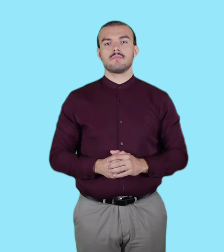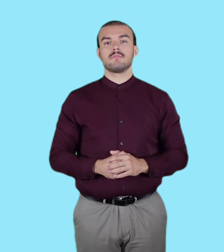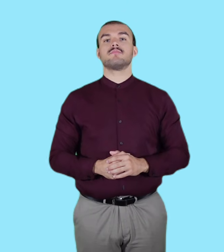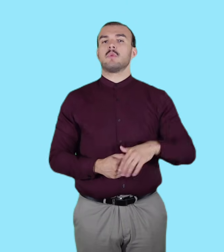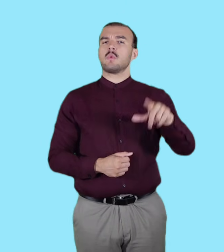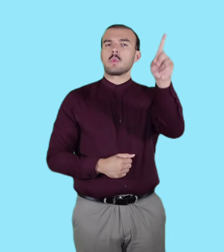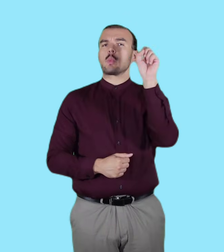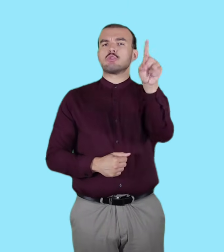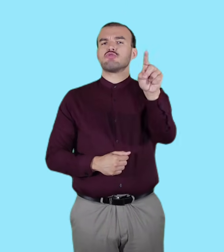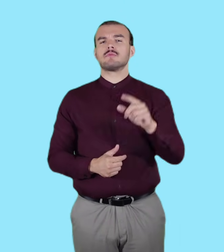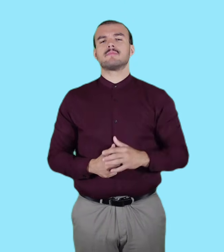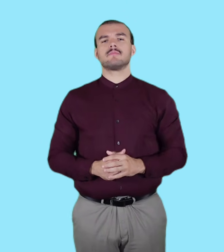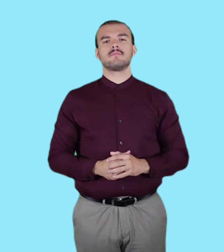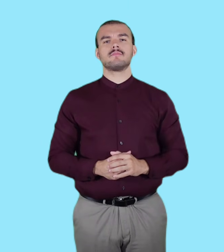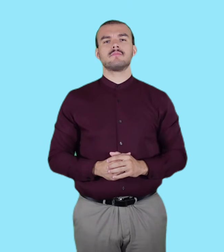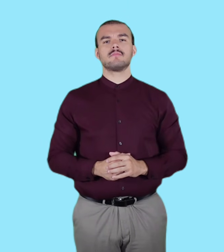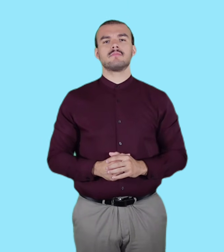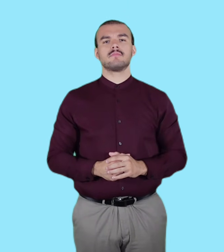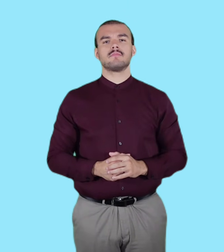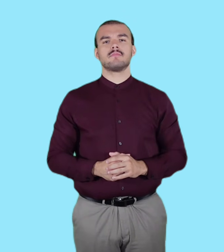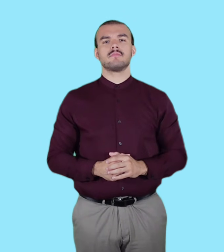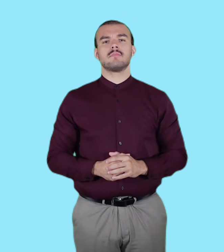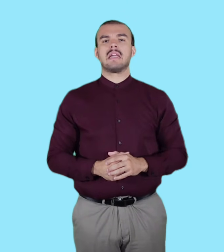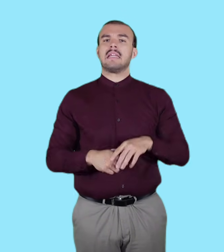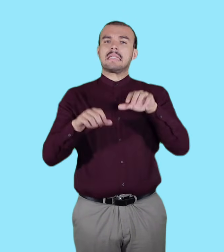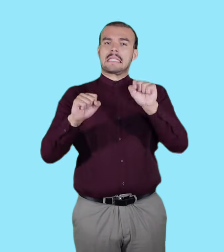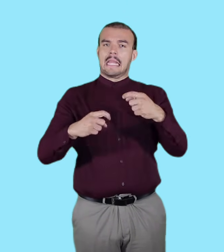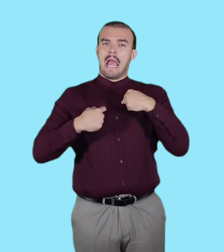Question: Can I meet the requirements